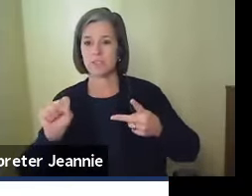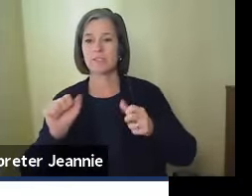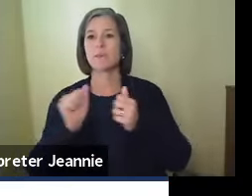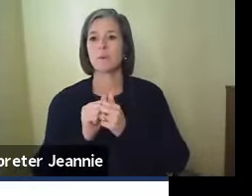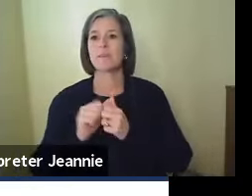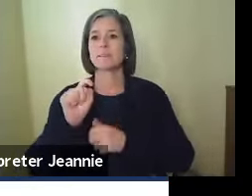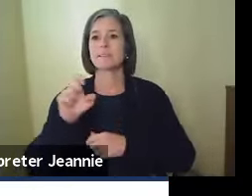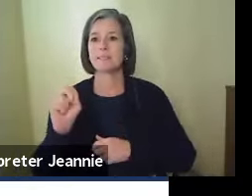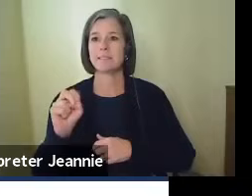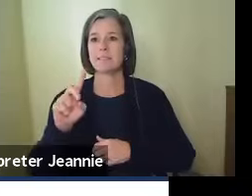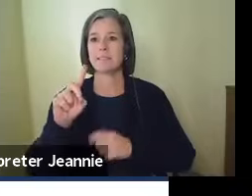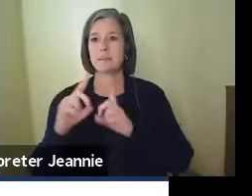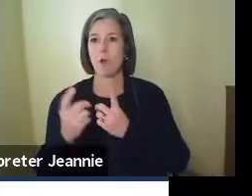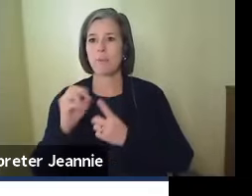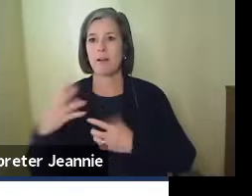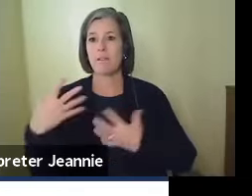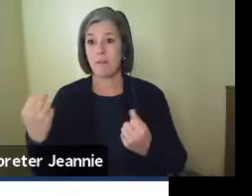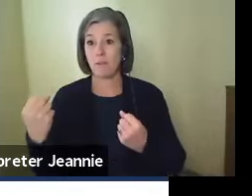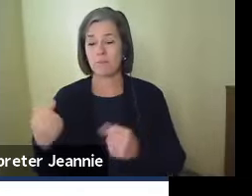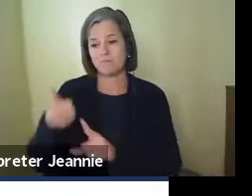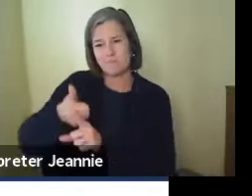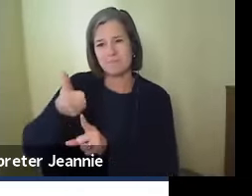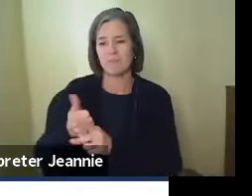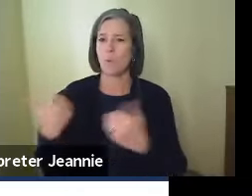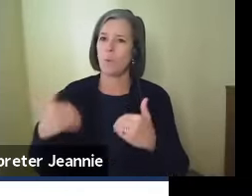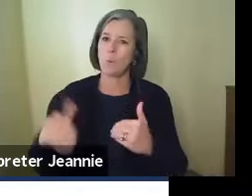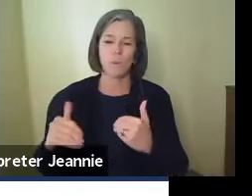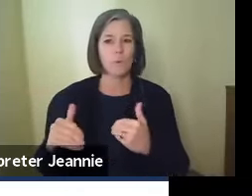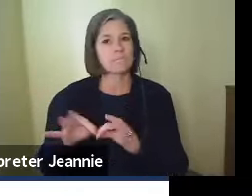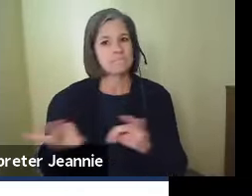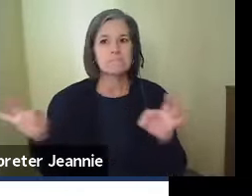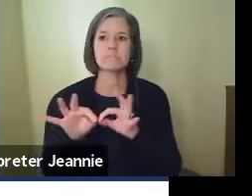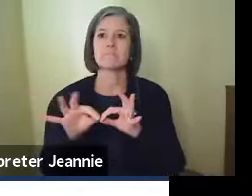Dr. Fiscus has been really instrumental in getting everyone